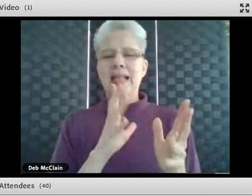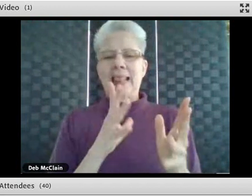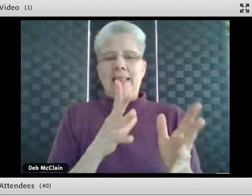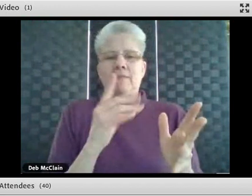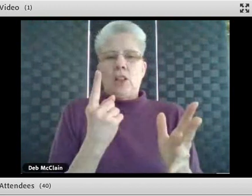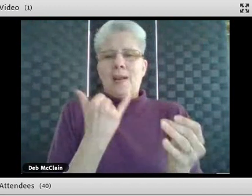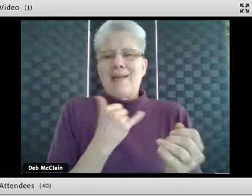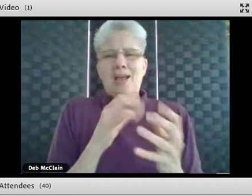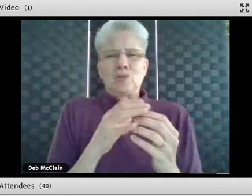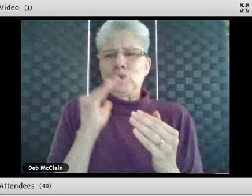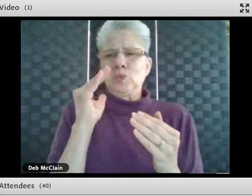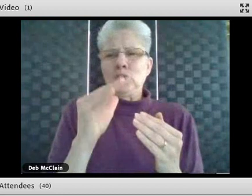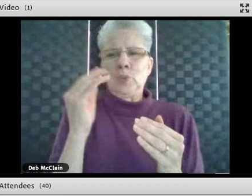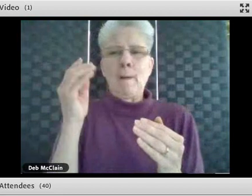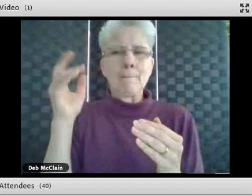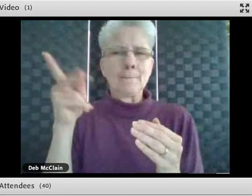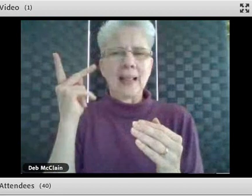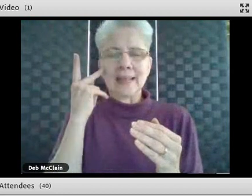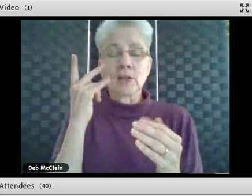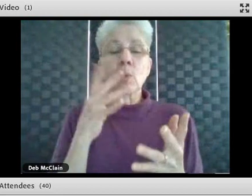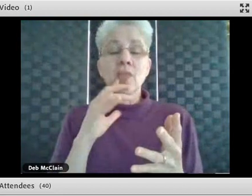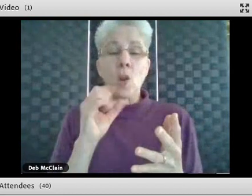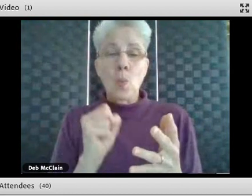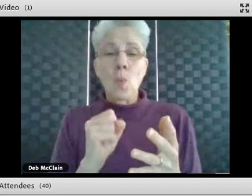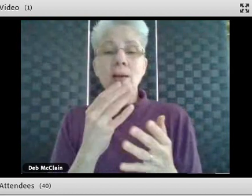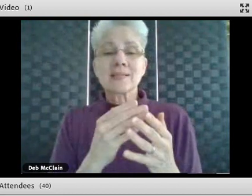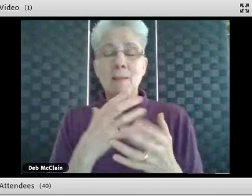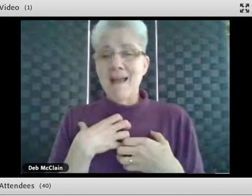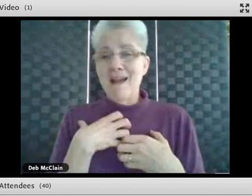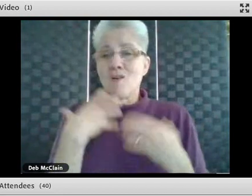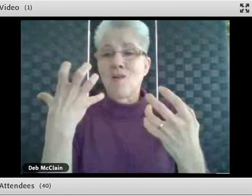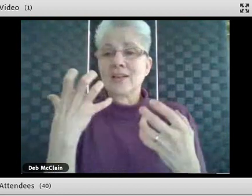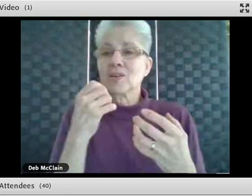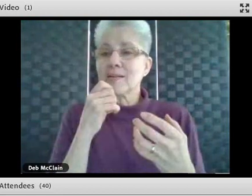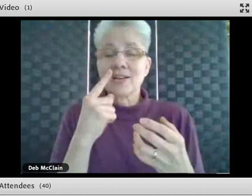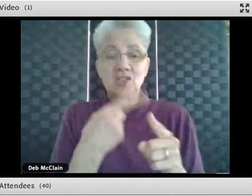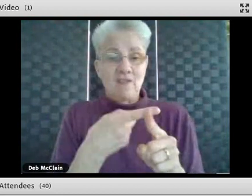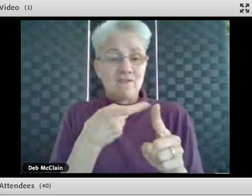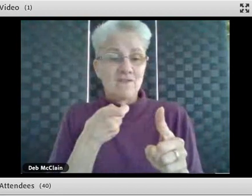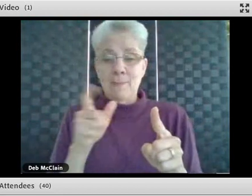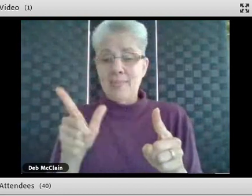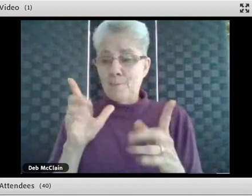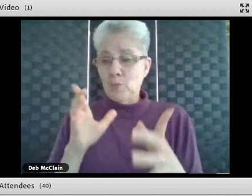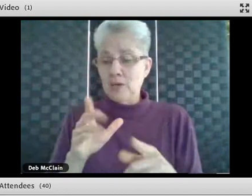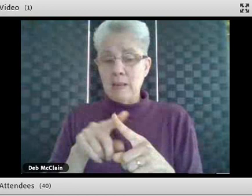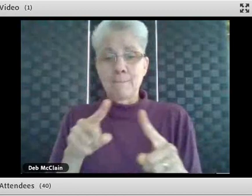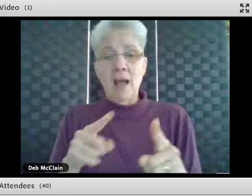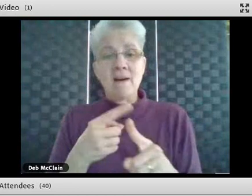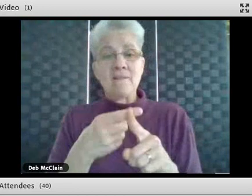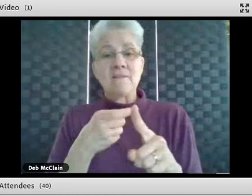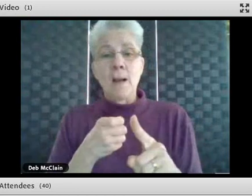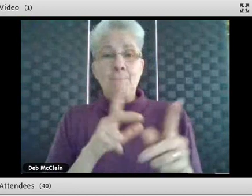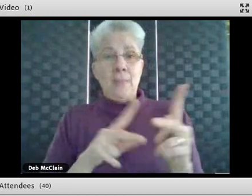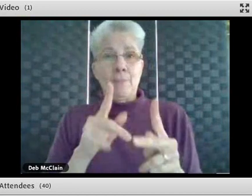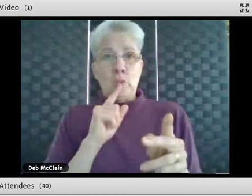But there was -- there was some outrage not just from librarians but from patrons,